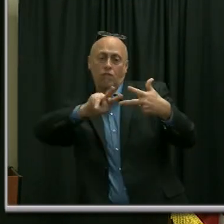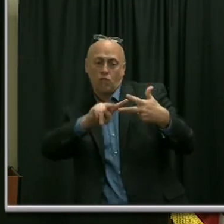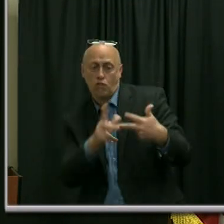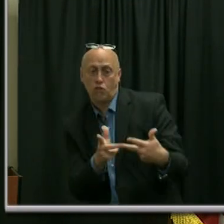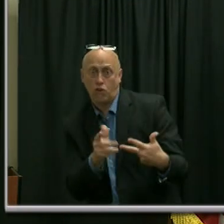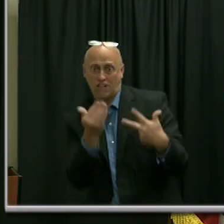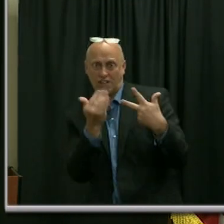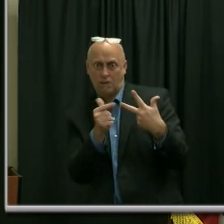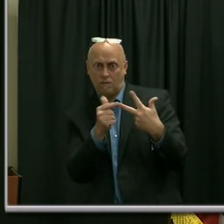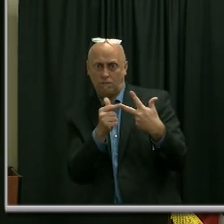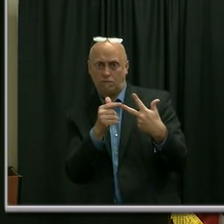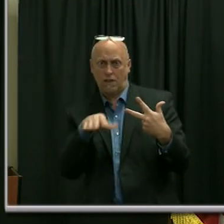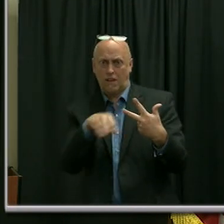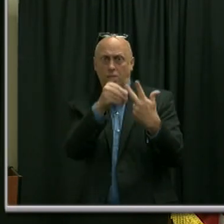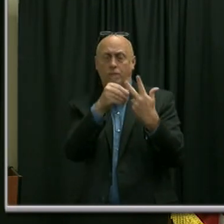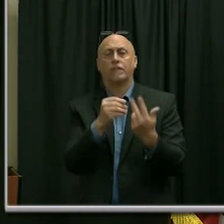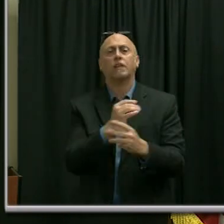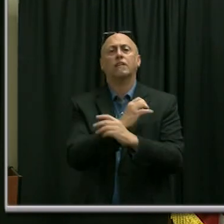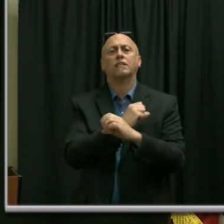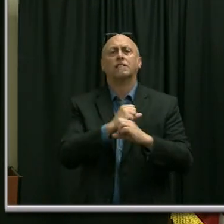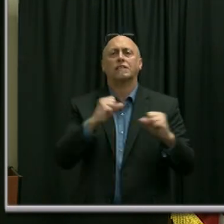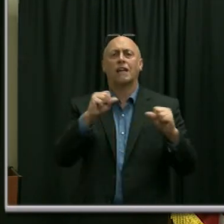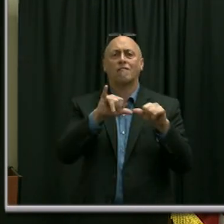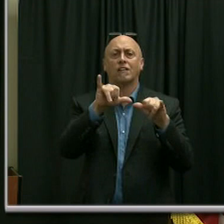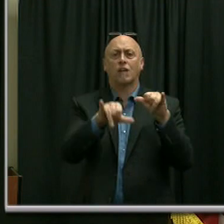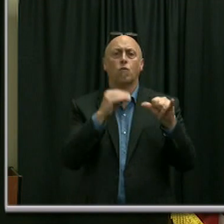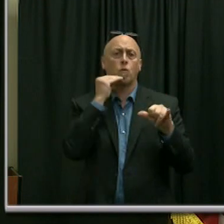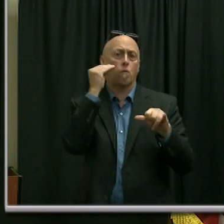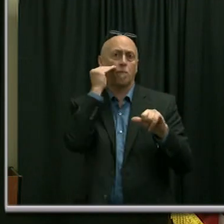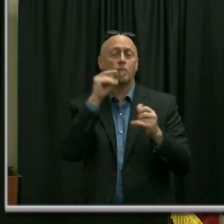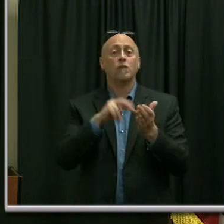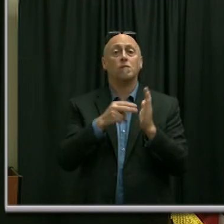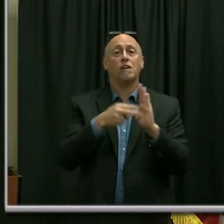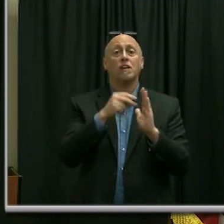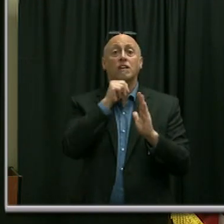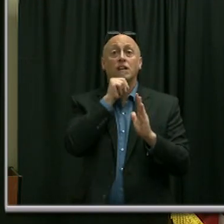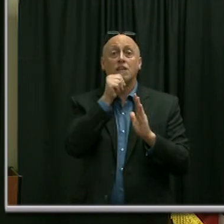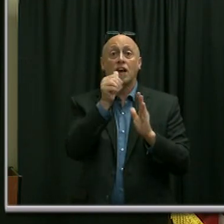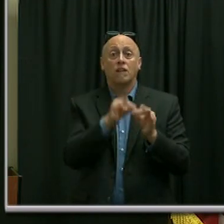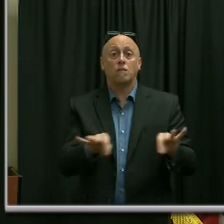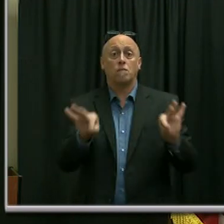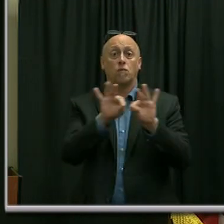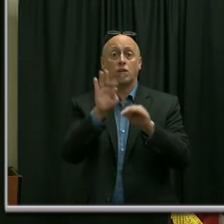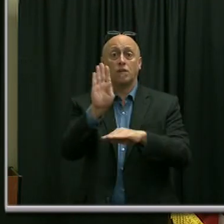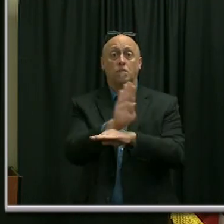NUMBER THREE. A SAFER AT HOME